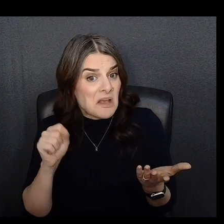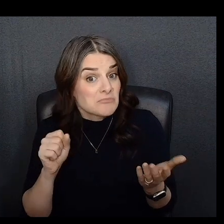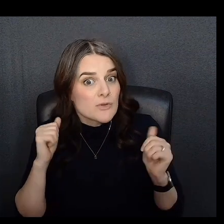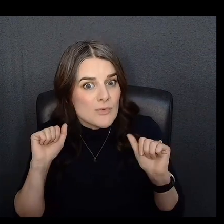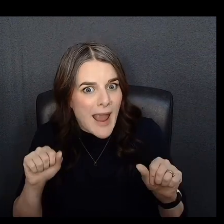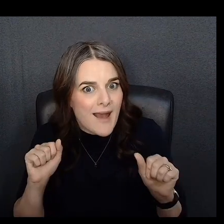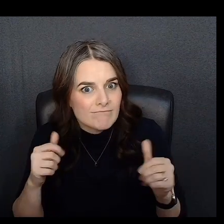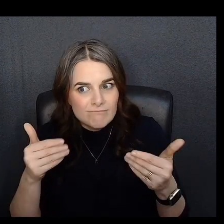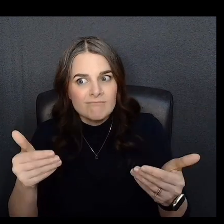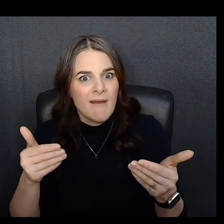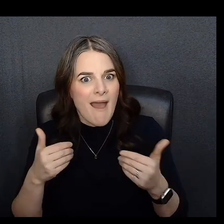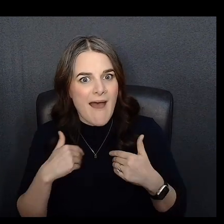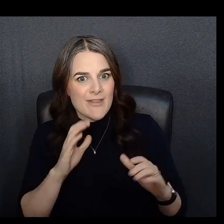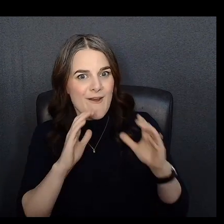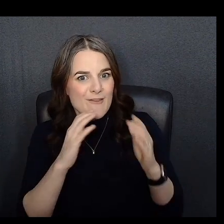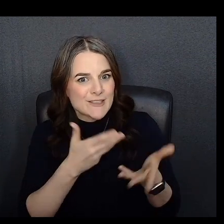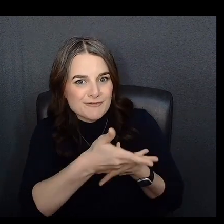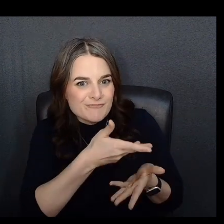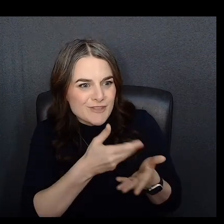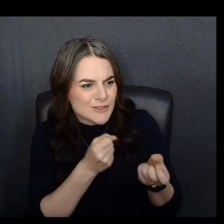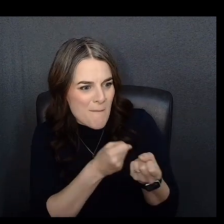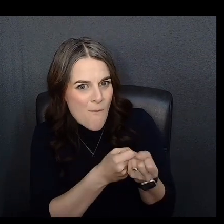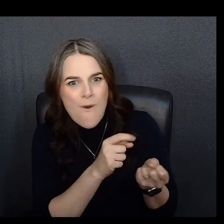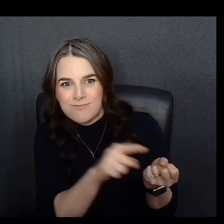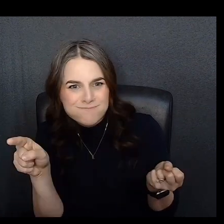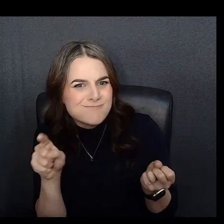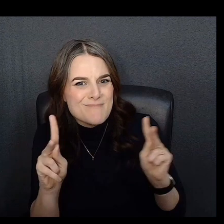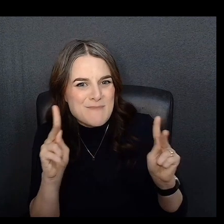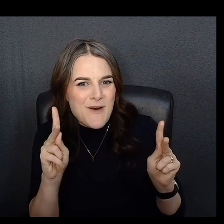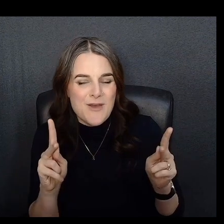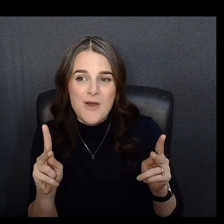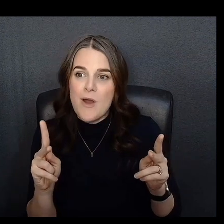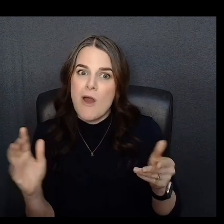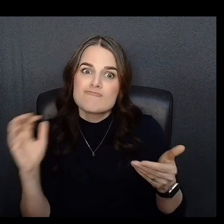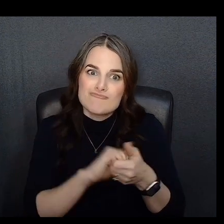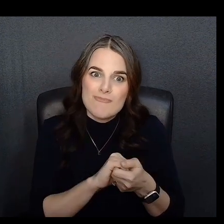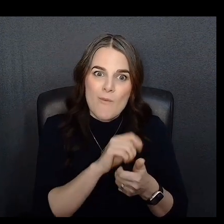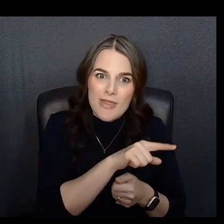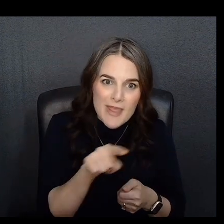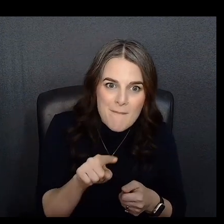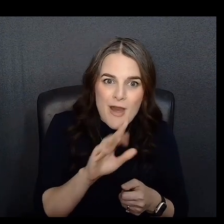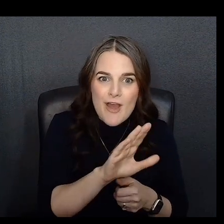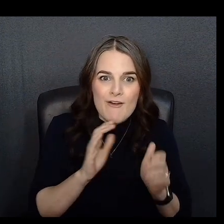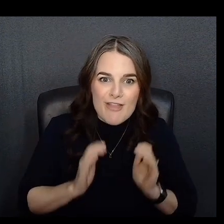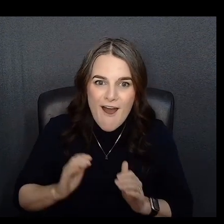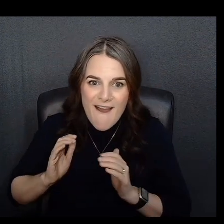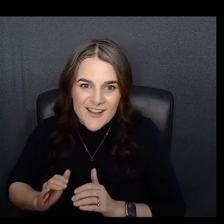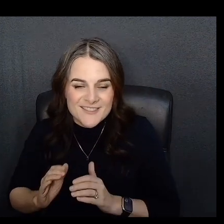and support individuals. So working with them and their client, just talking about different communication strategies that they might use.